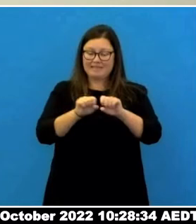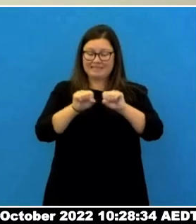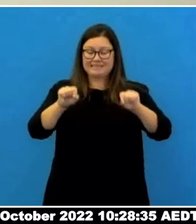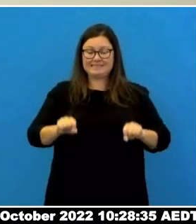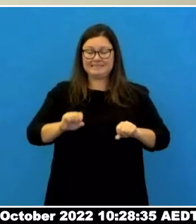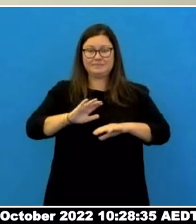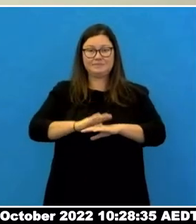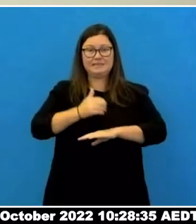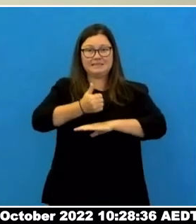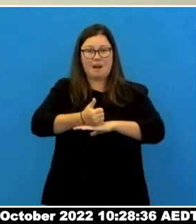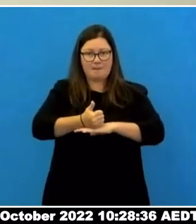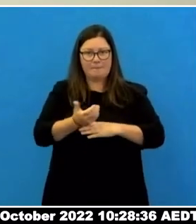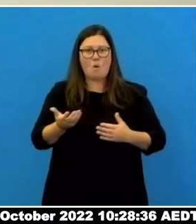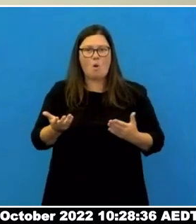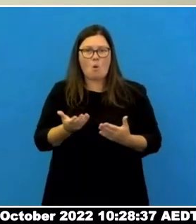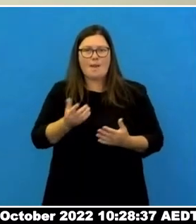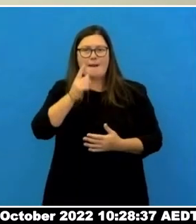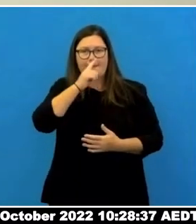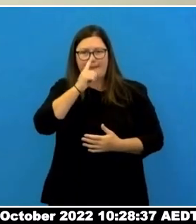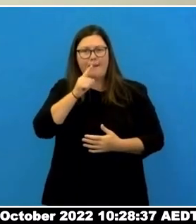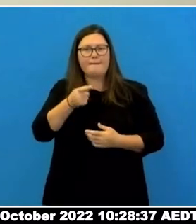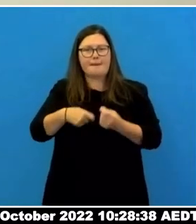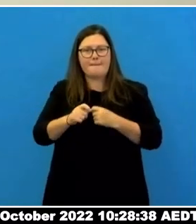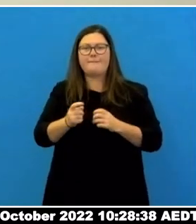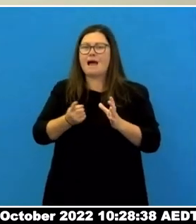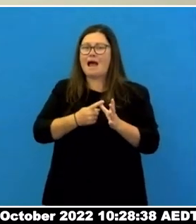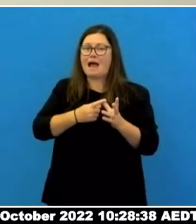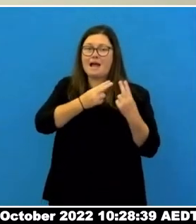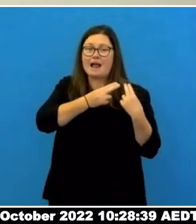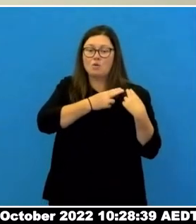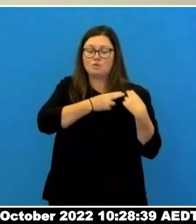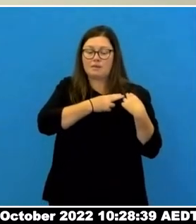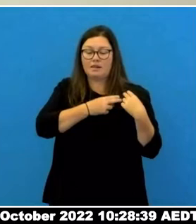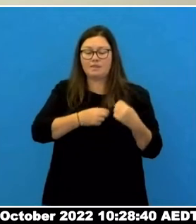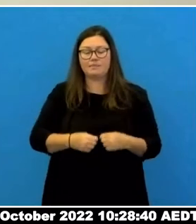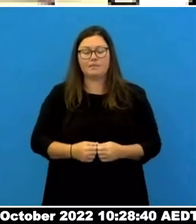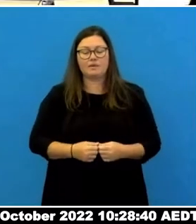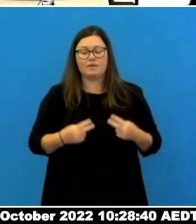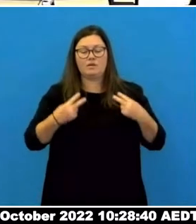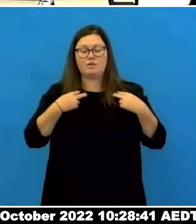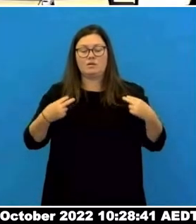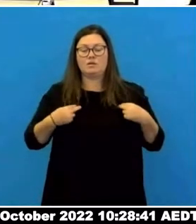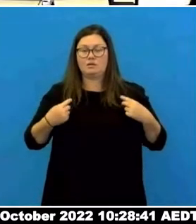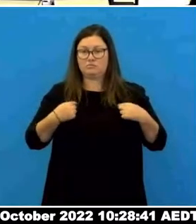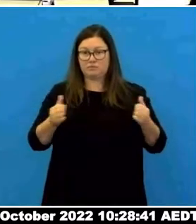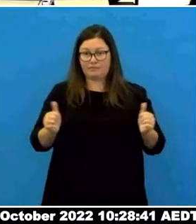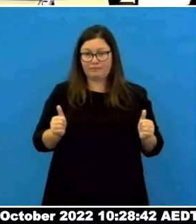Thank you. Thank you, Commissioner. Our Royal Commissioners may have some questions. Thank you very much for your evidence.